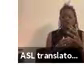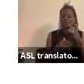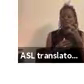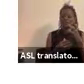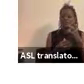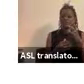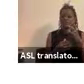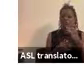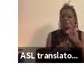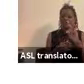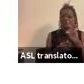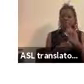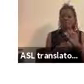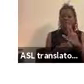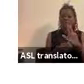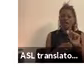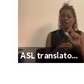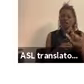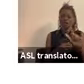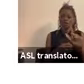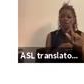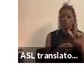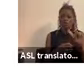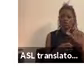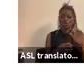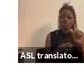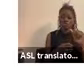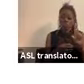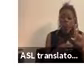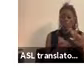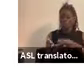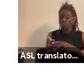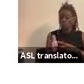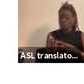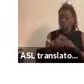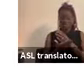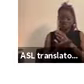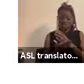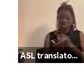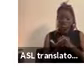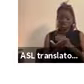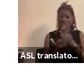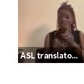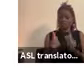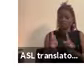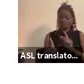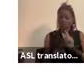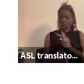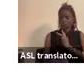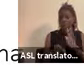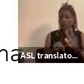And that means that fully vaccinated individuals could possibly transmit covid-19 to others.